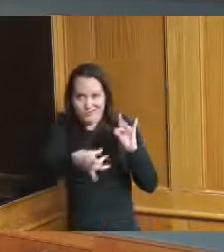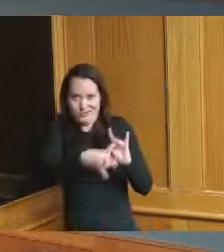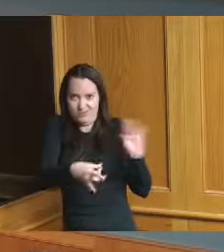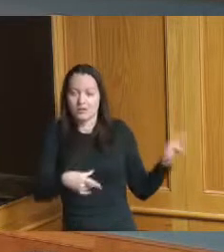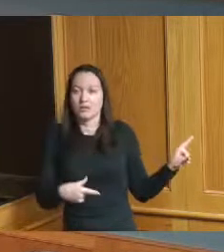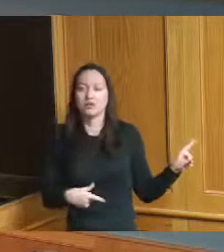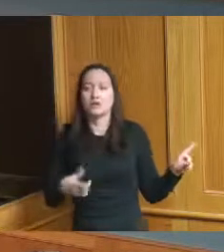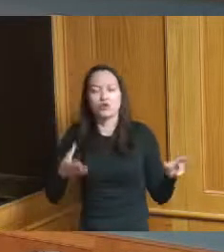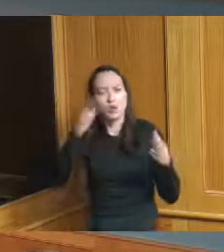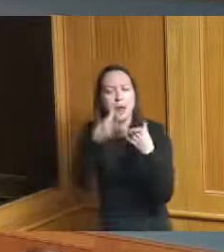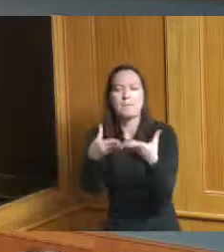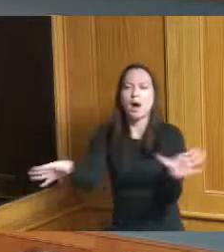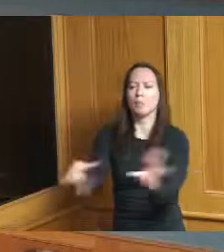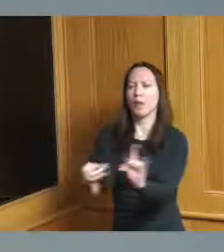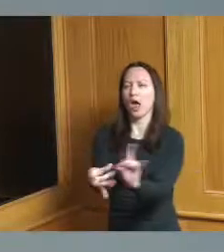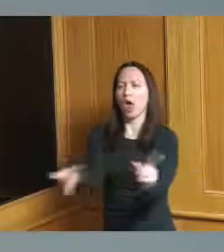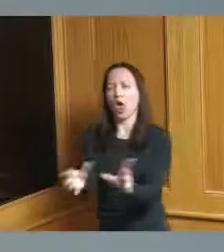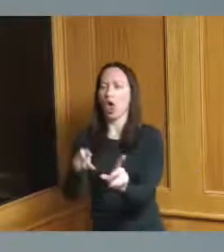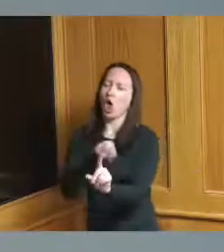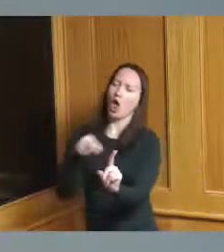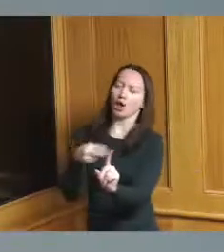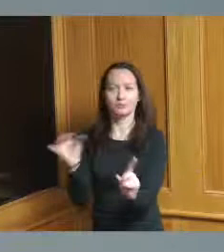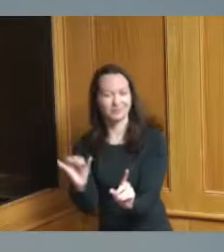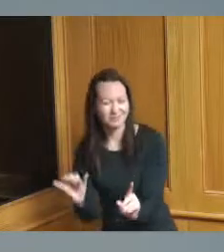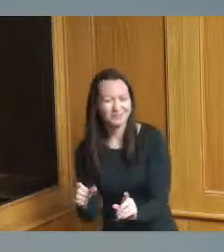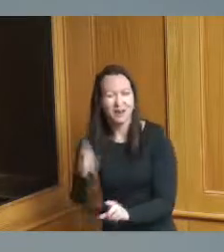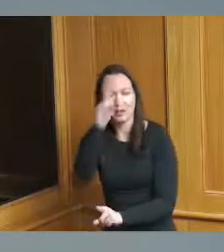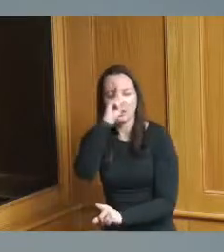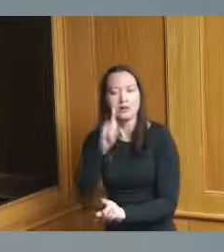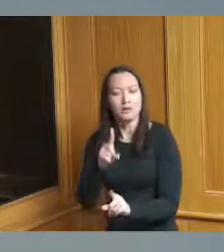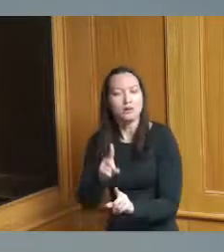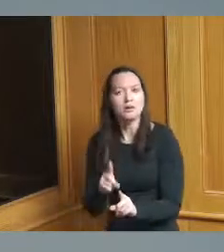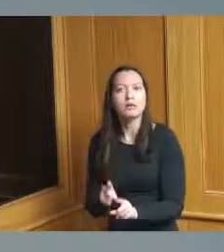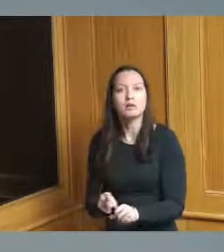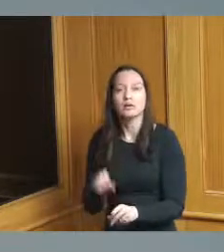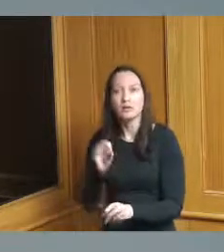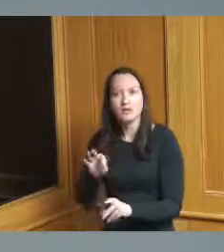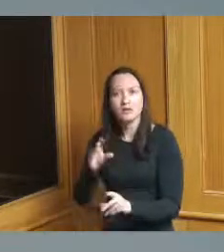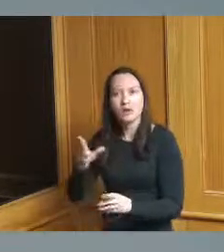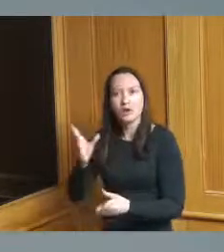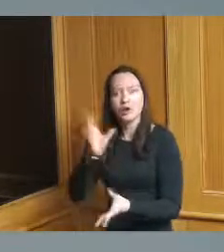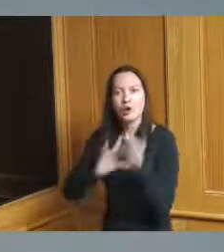public messaging aspect of this as well I think more than anything getting it into people's heads